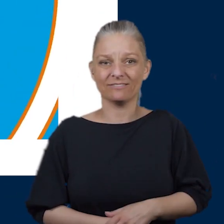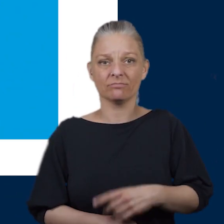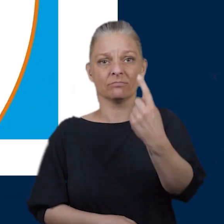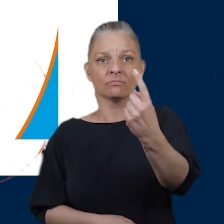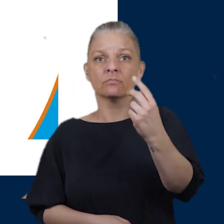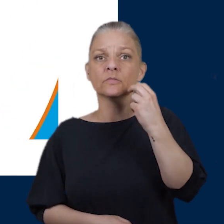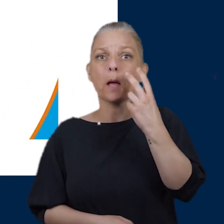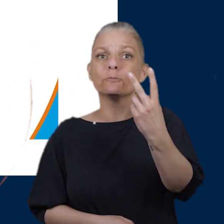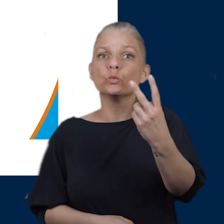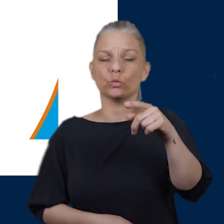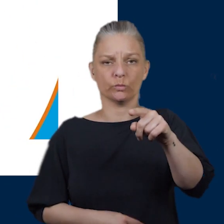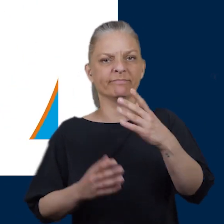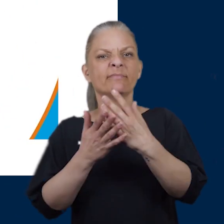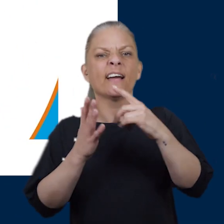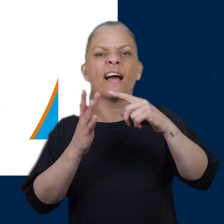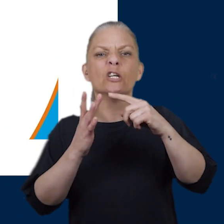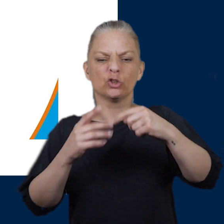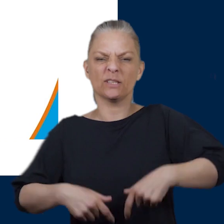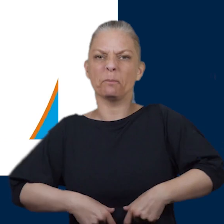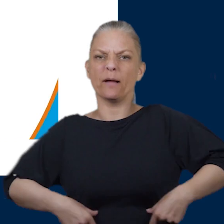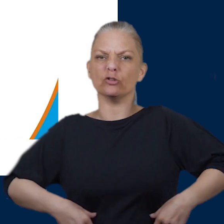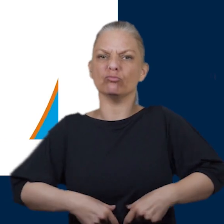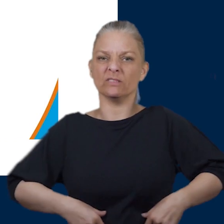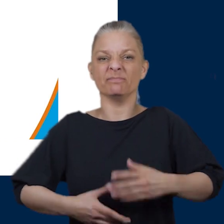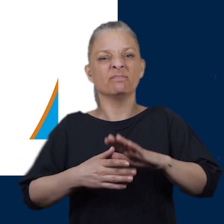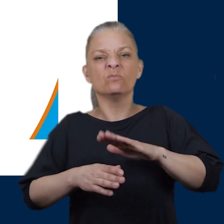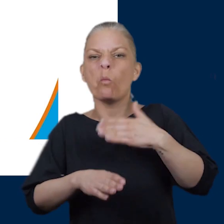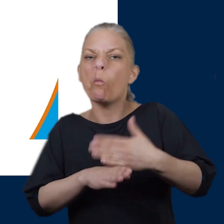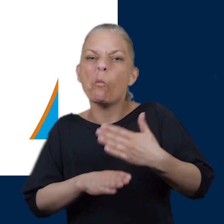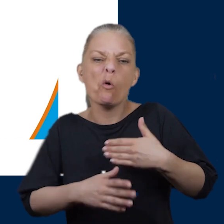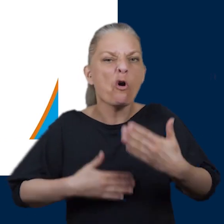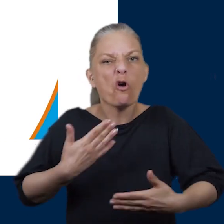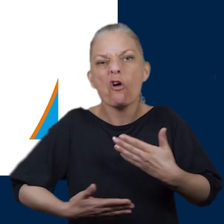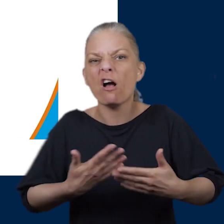2 the insulin your pancreas makes can't work properly or your pancreas can't make enough